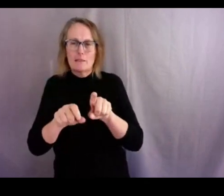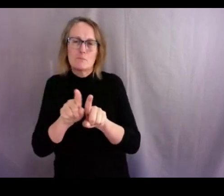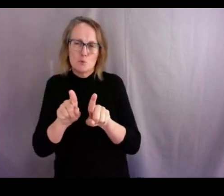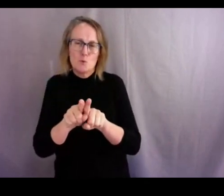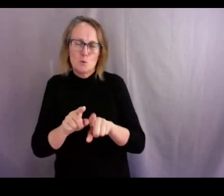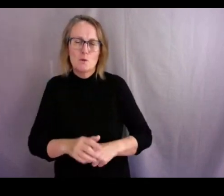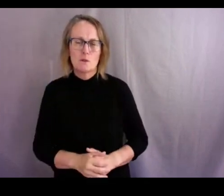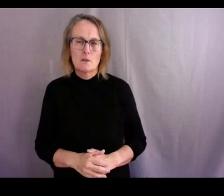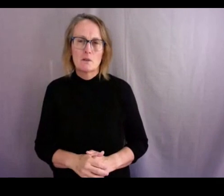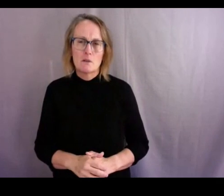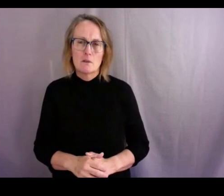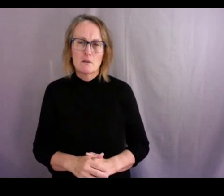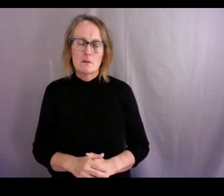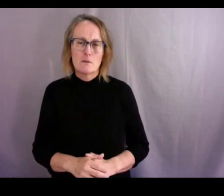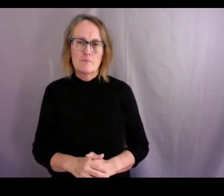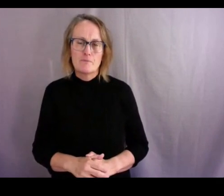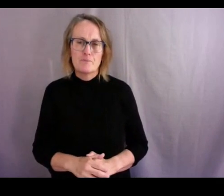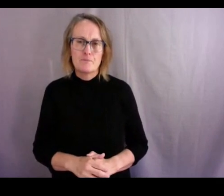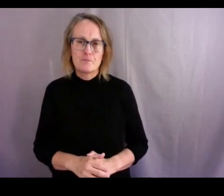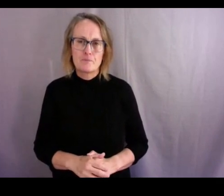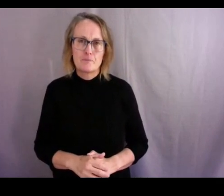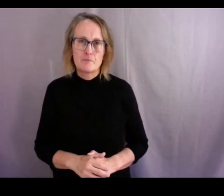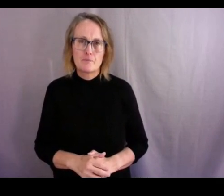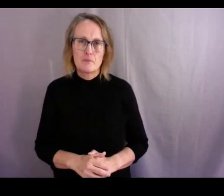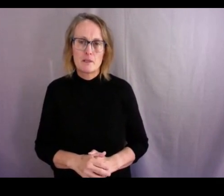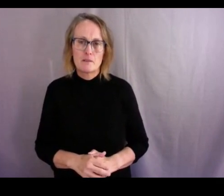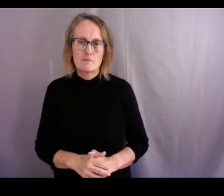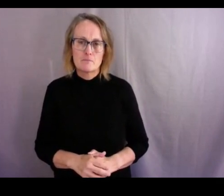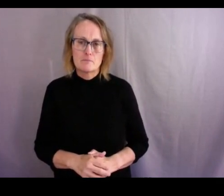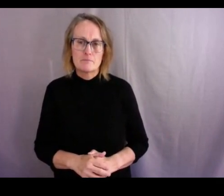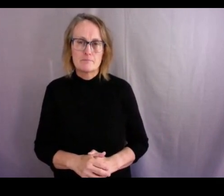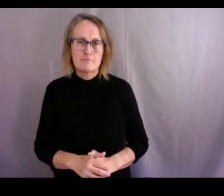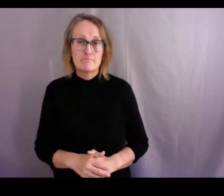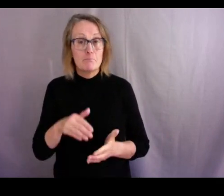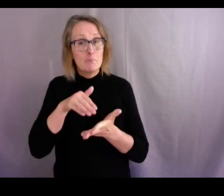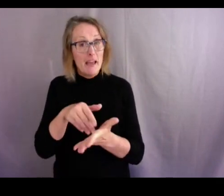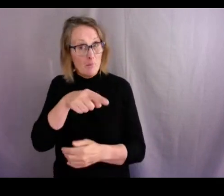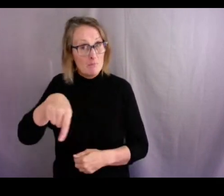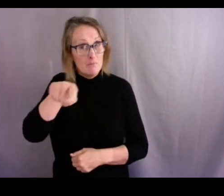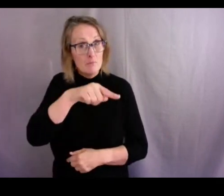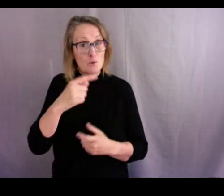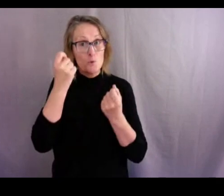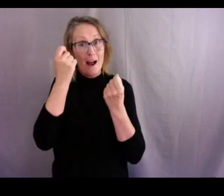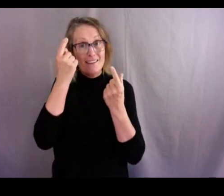But I think this reminds us that the intentions and values present to the creation of a painting